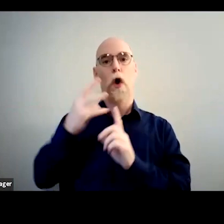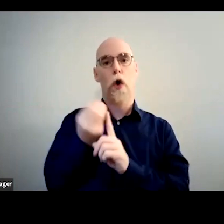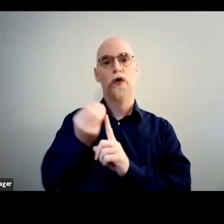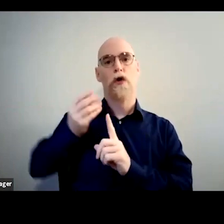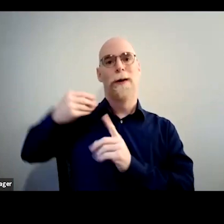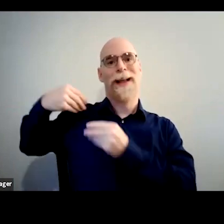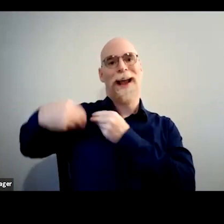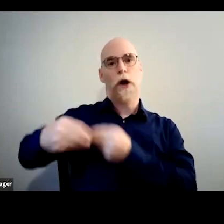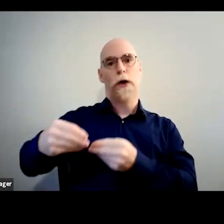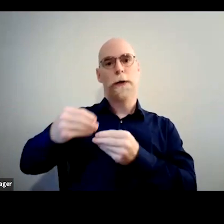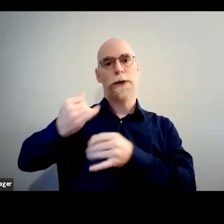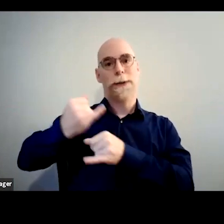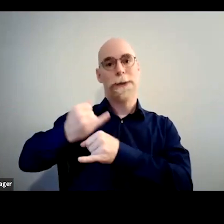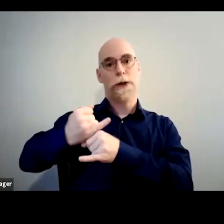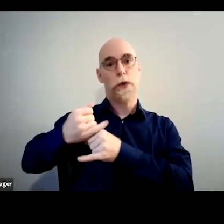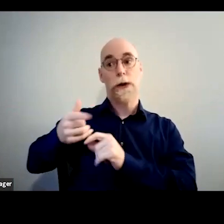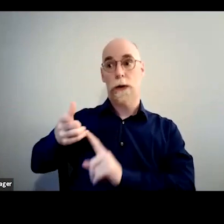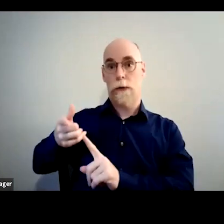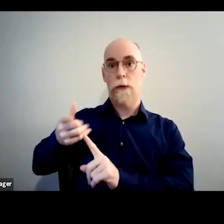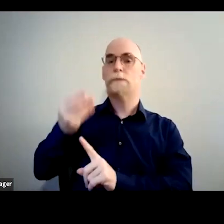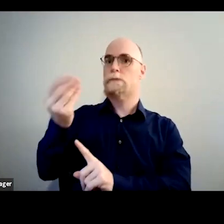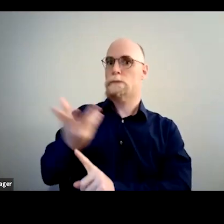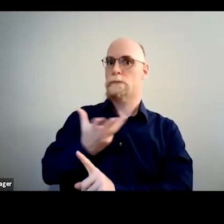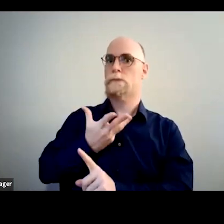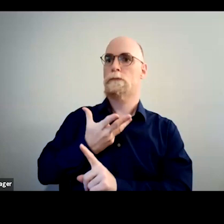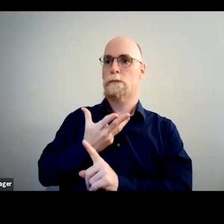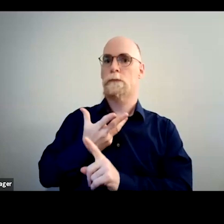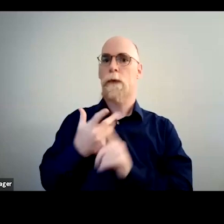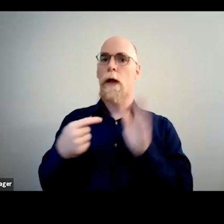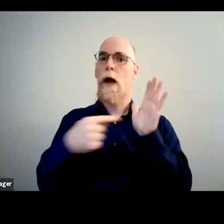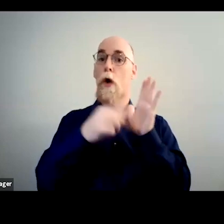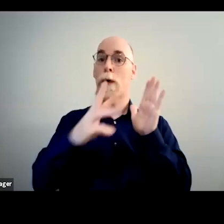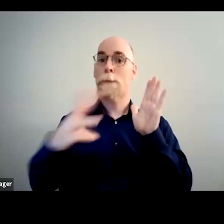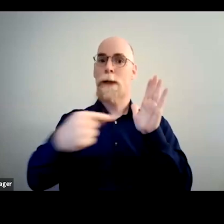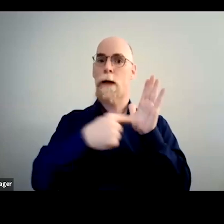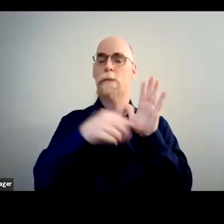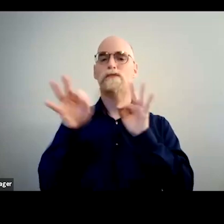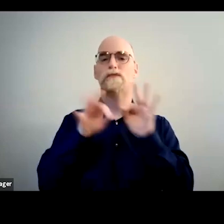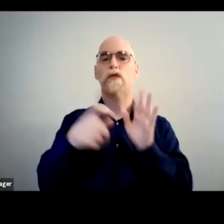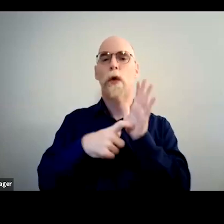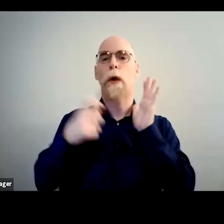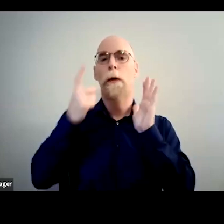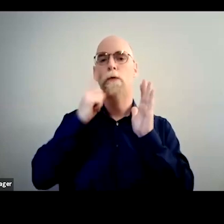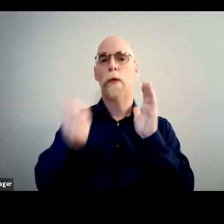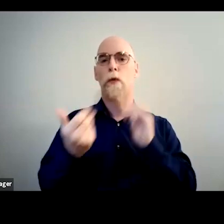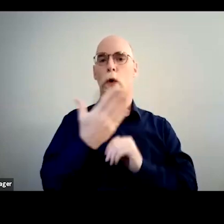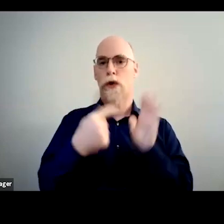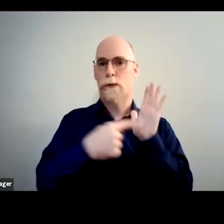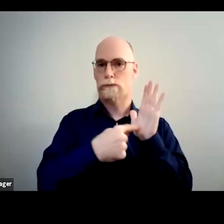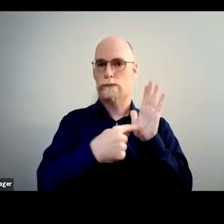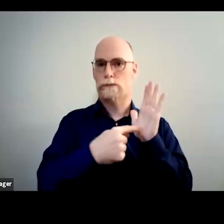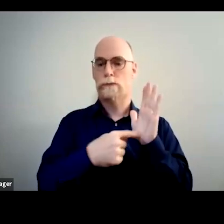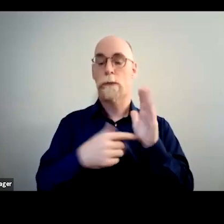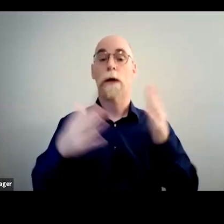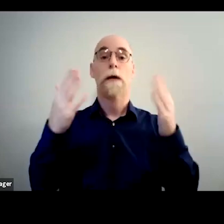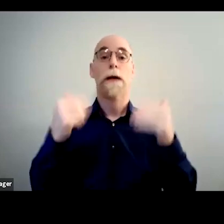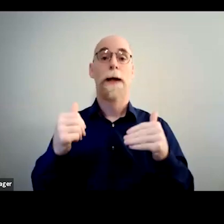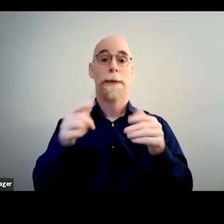for proposals. Then the most important thing is our What Makes Baltimore Charming